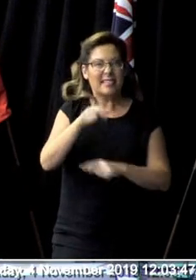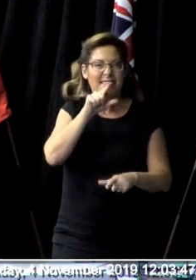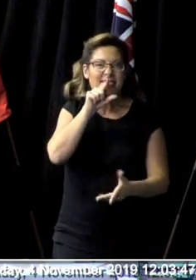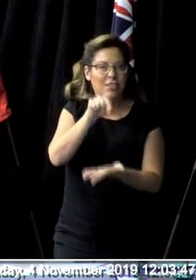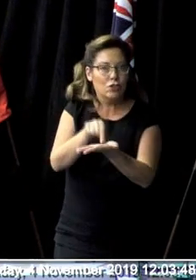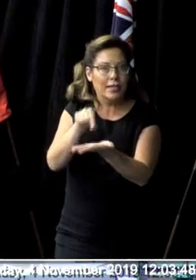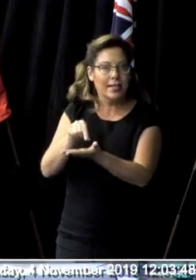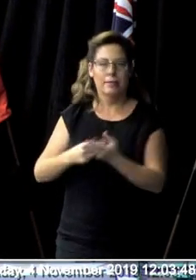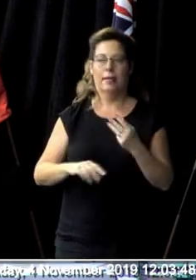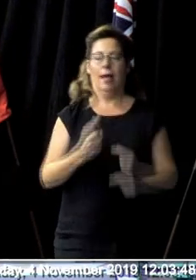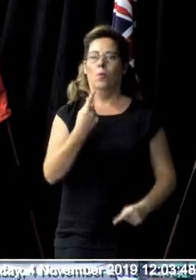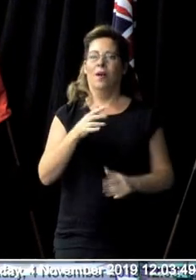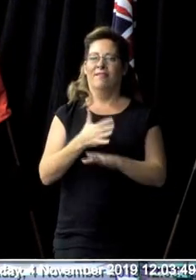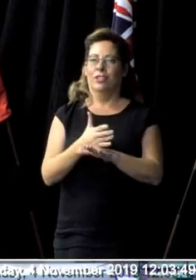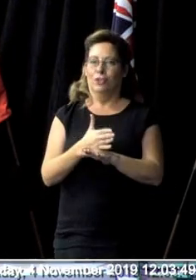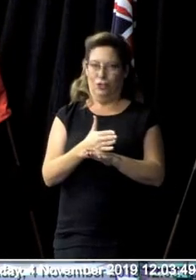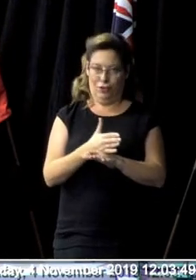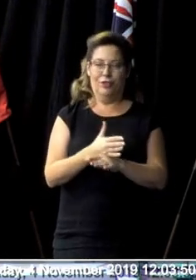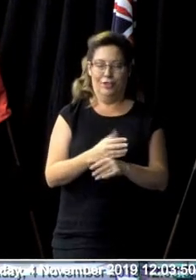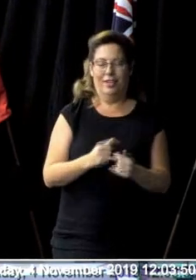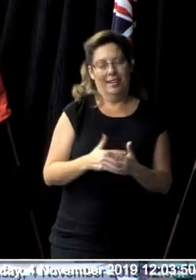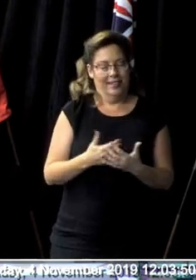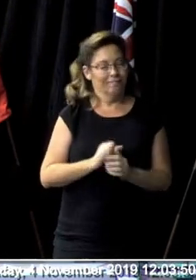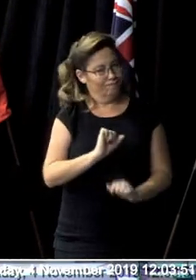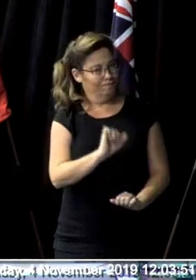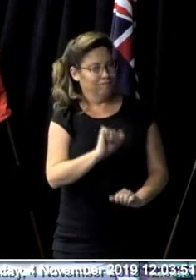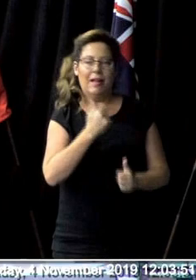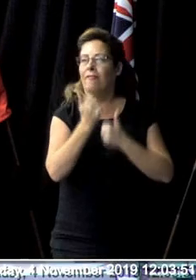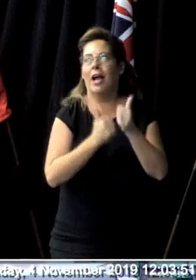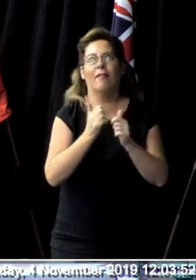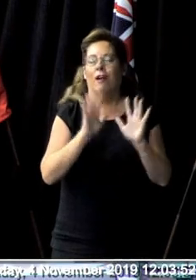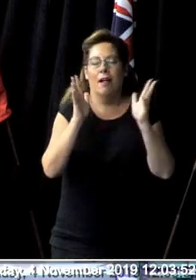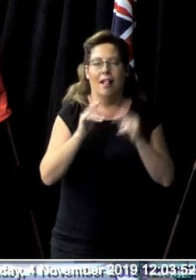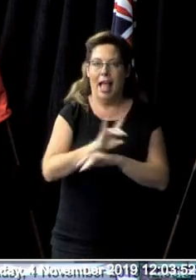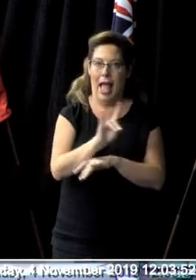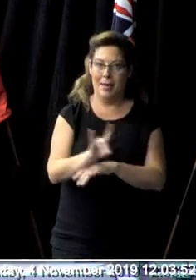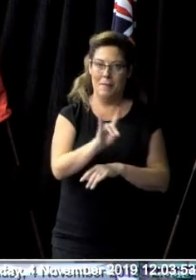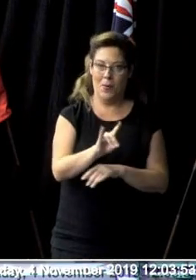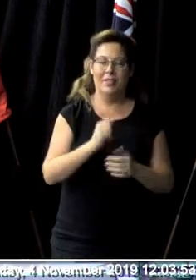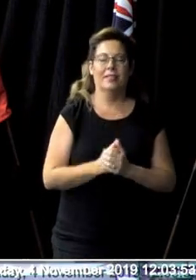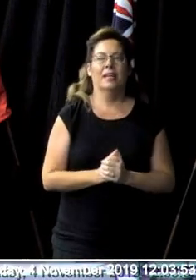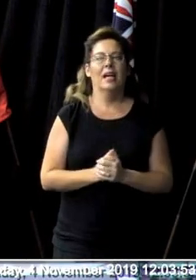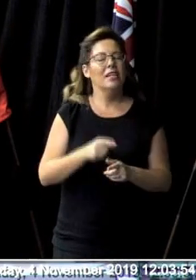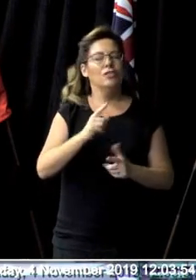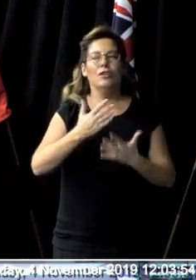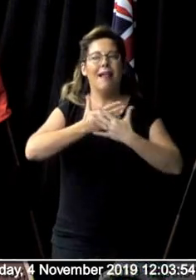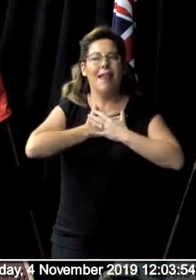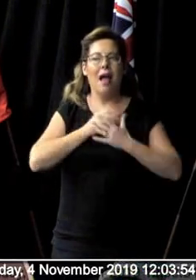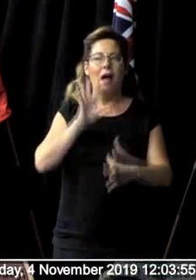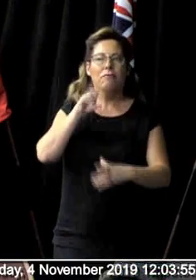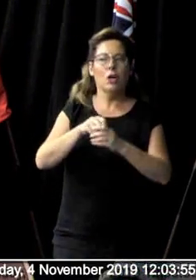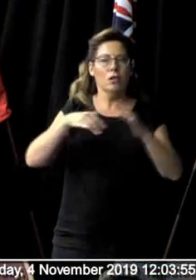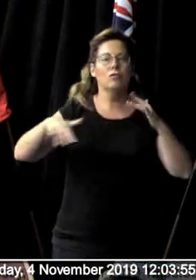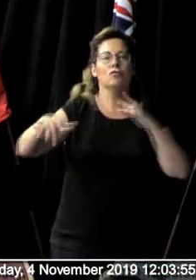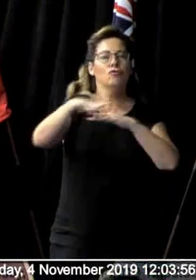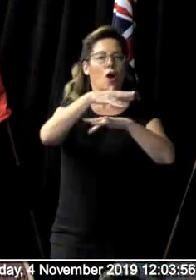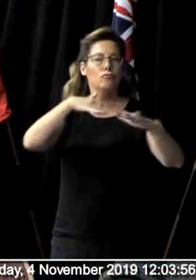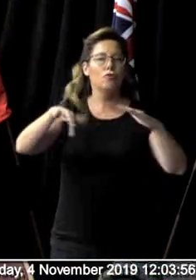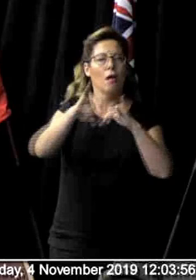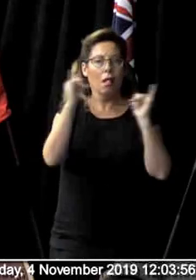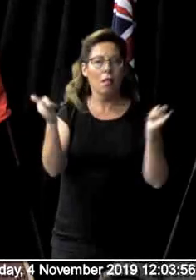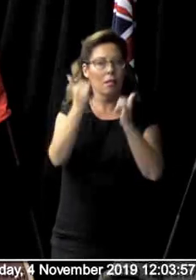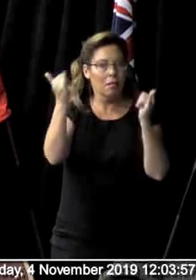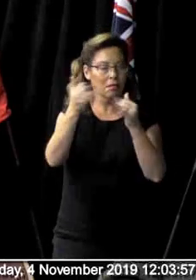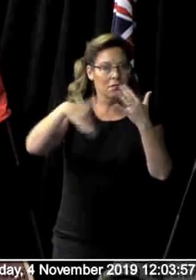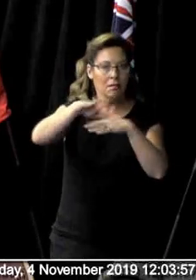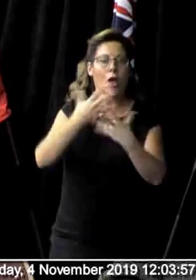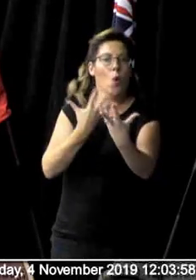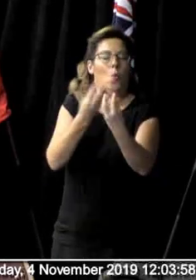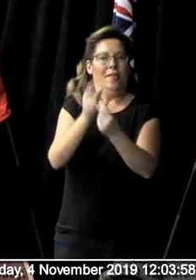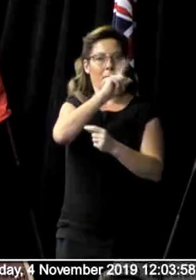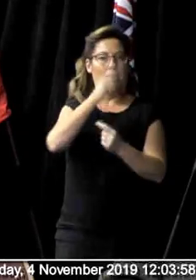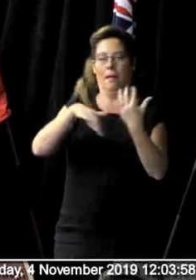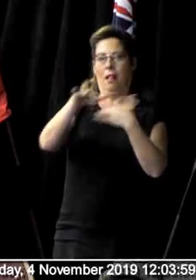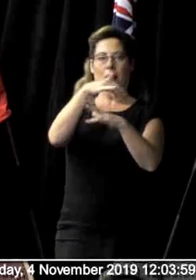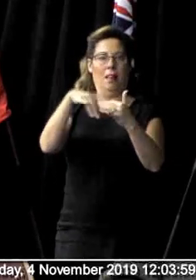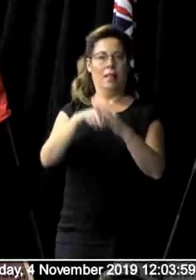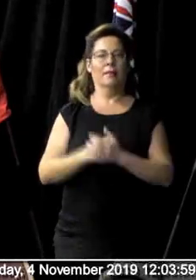She has a great need to be social and with other people, and I see her one day